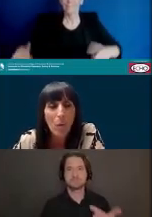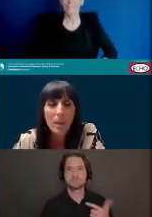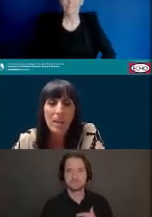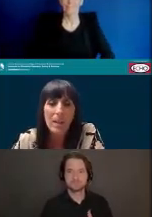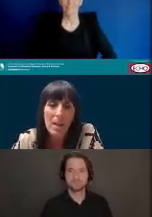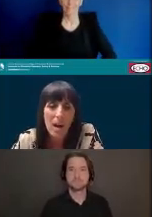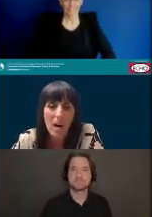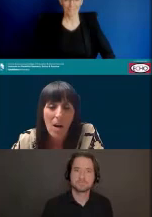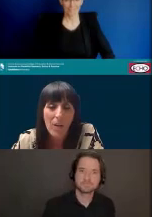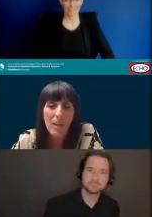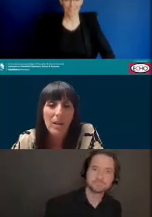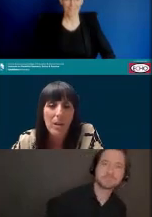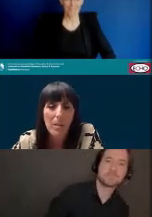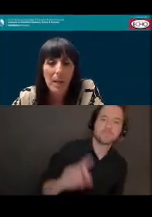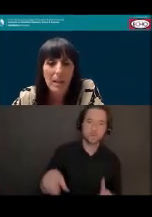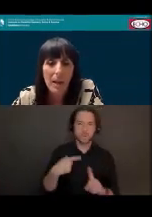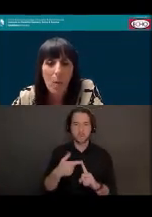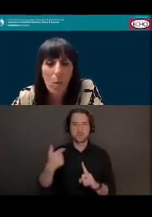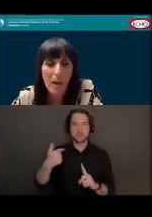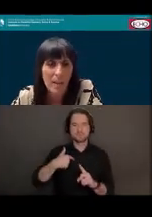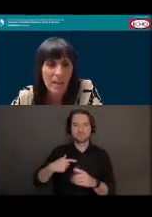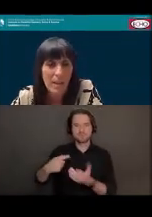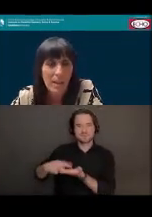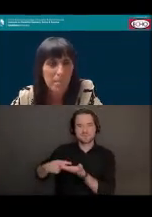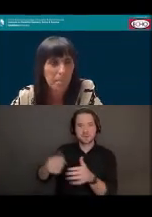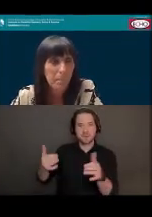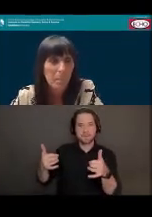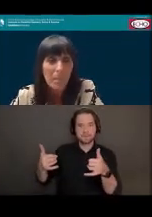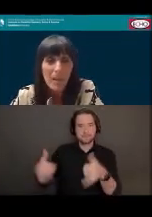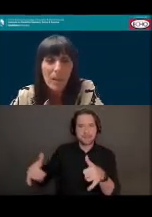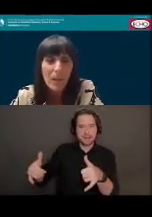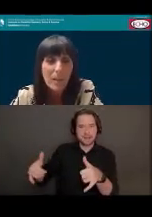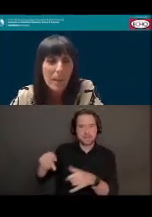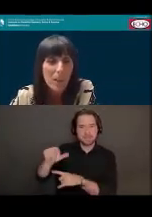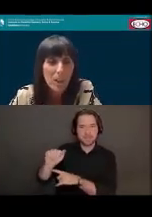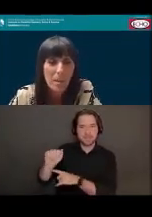we're seeing all these domains at once. You guys mentioned